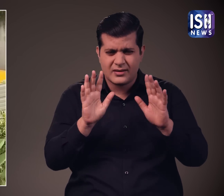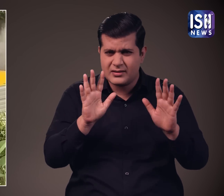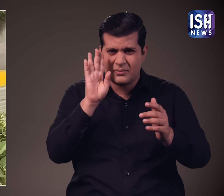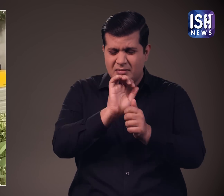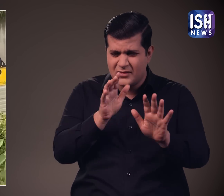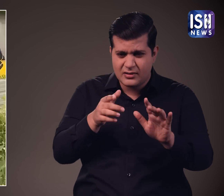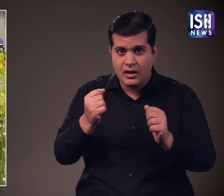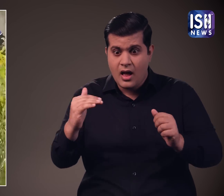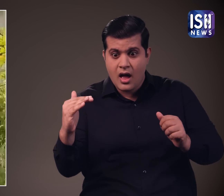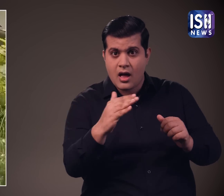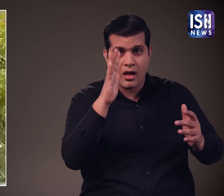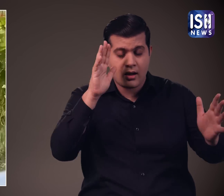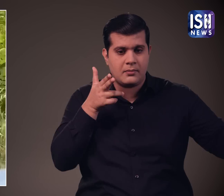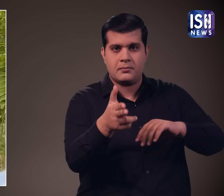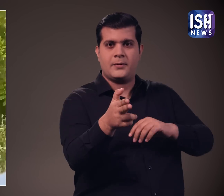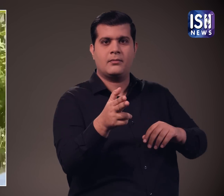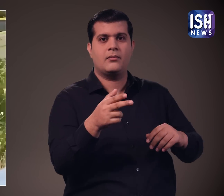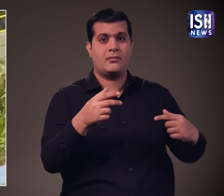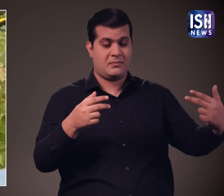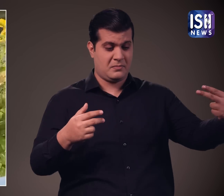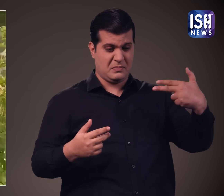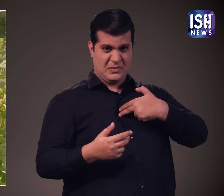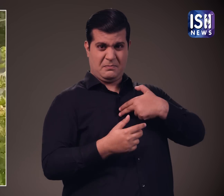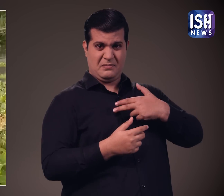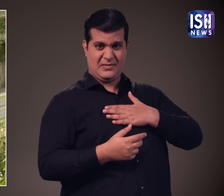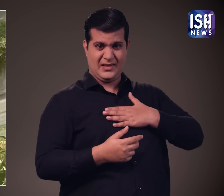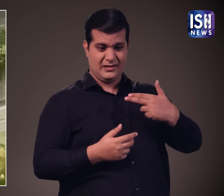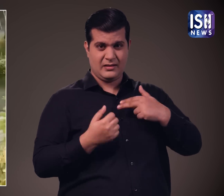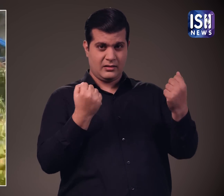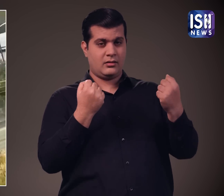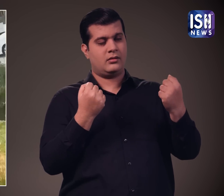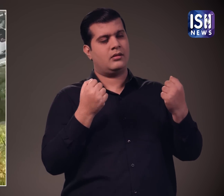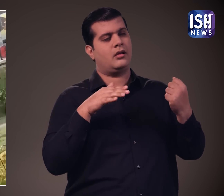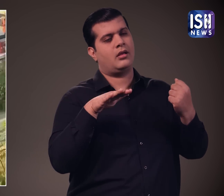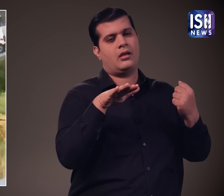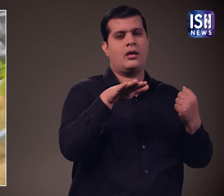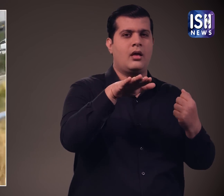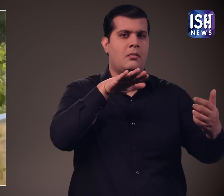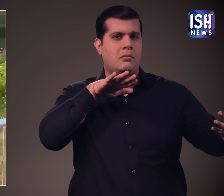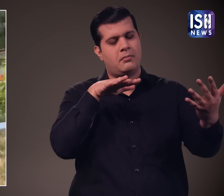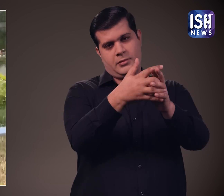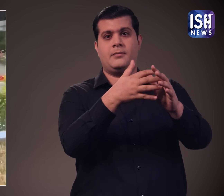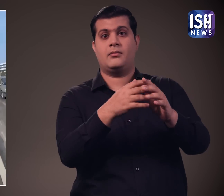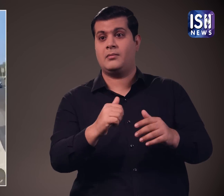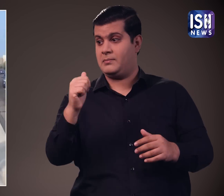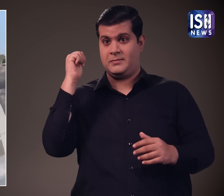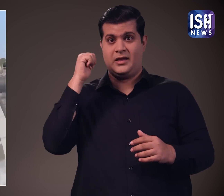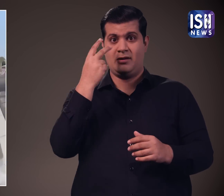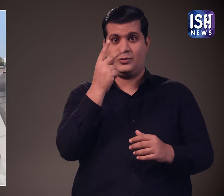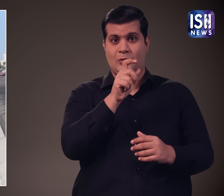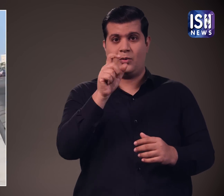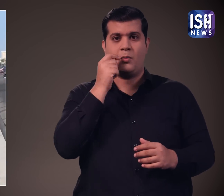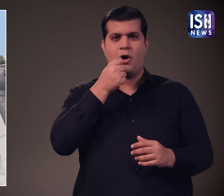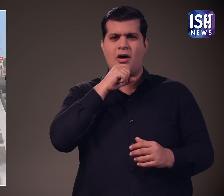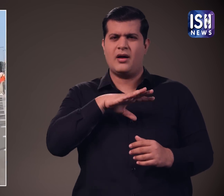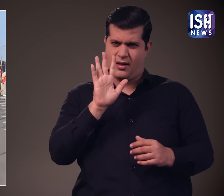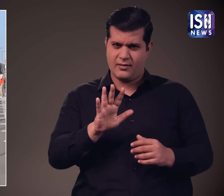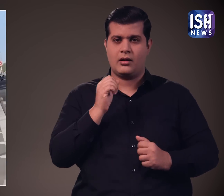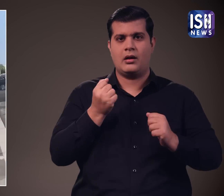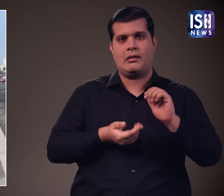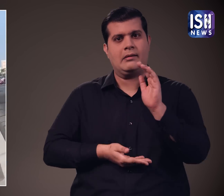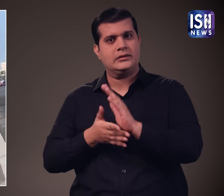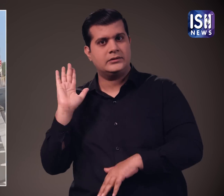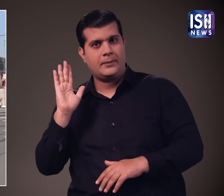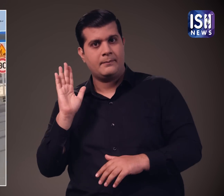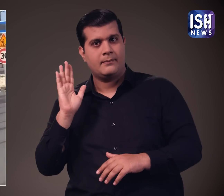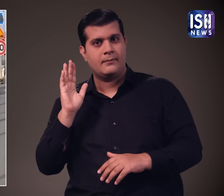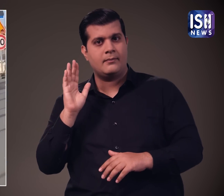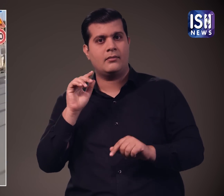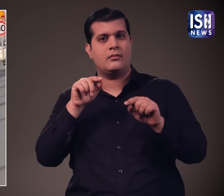When the vehicle drove away, a bullet was fired at the boy's chest killing him. The car then drove into a roadside pavement and the other boys fled.